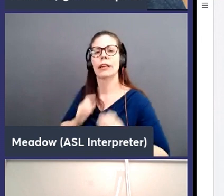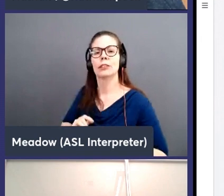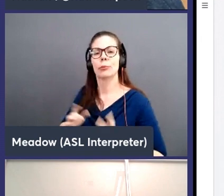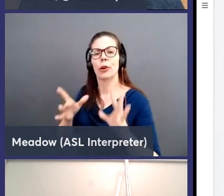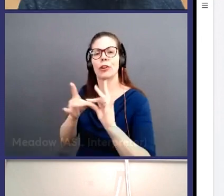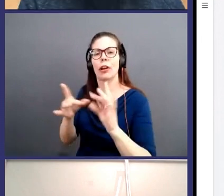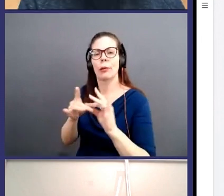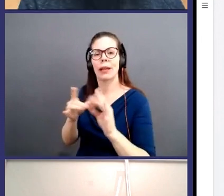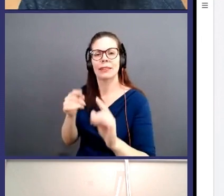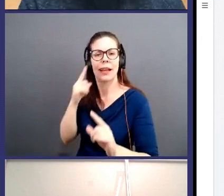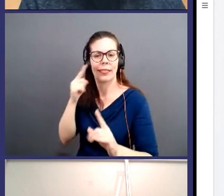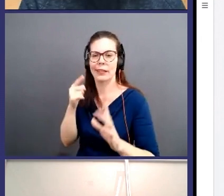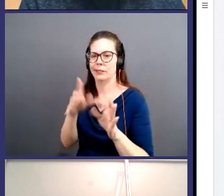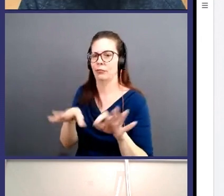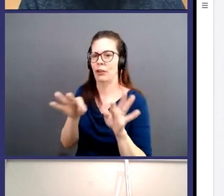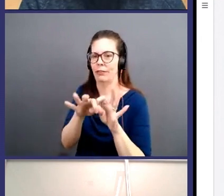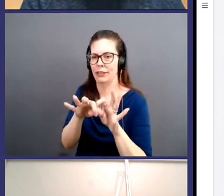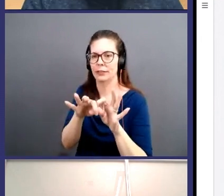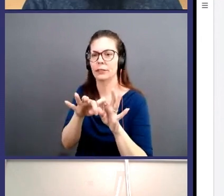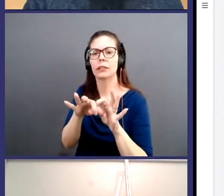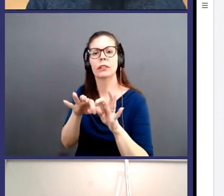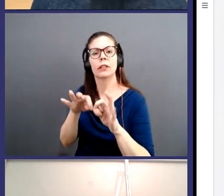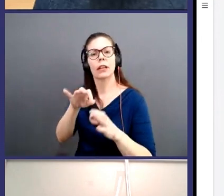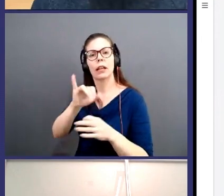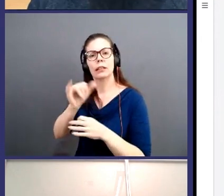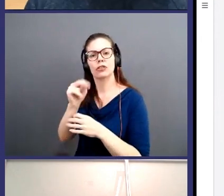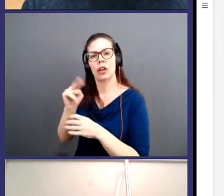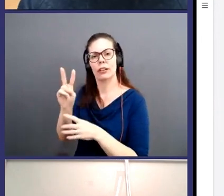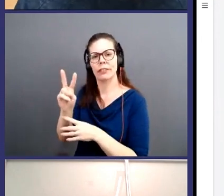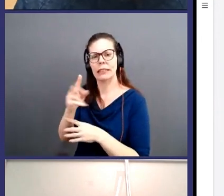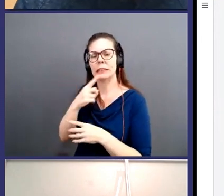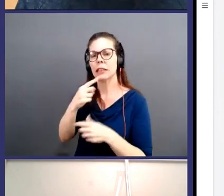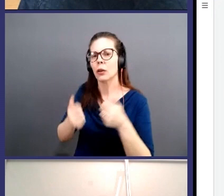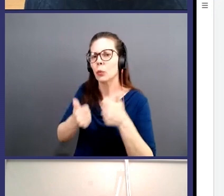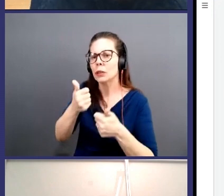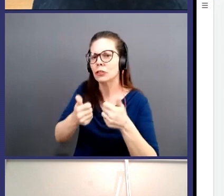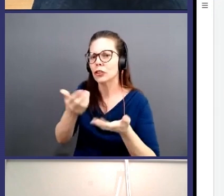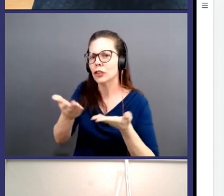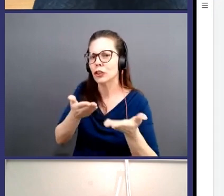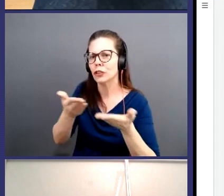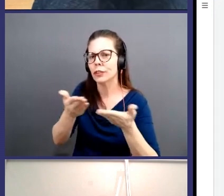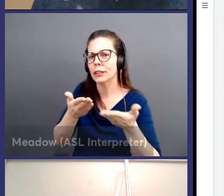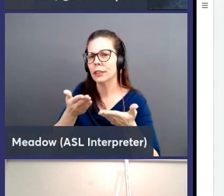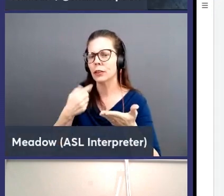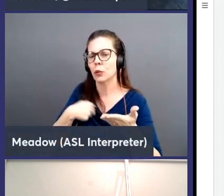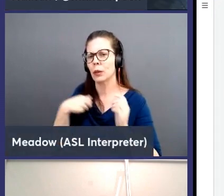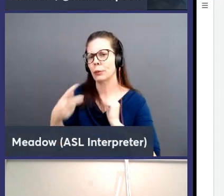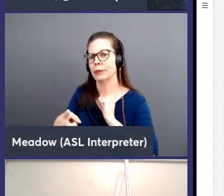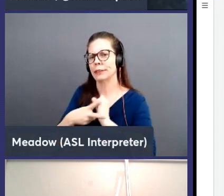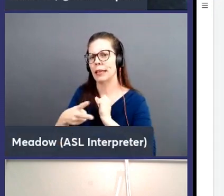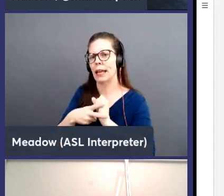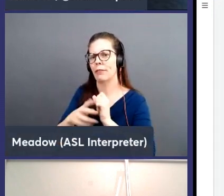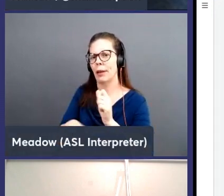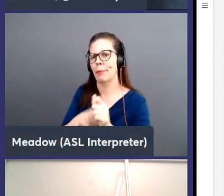which I think is relevant. John B is asking, "In which service will be saved the backup?" And so here you're saying the backup's gonna be saved